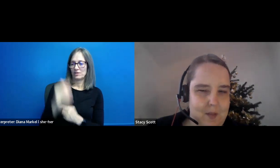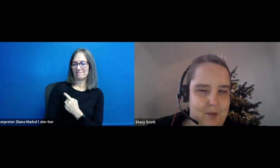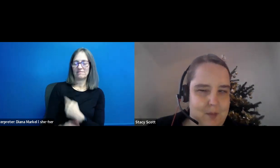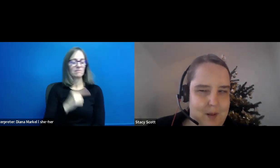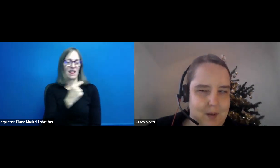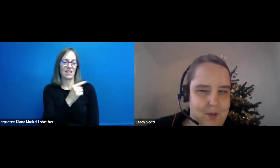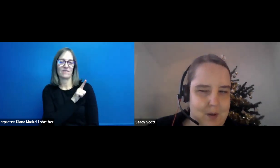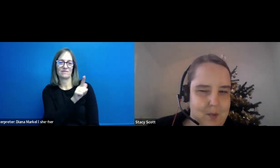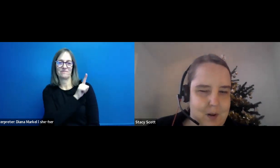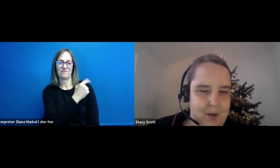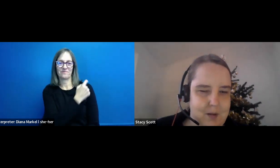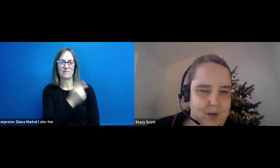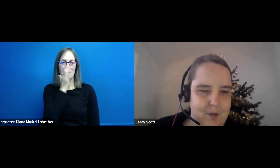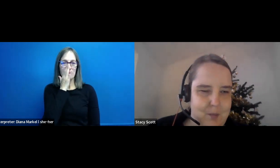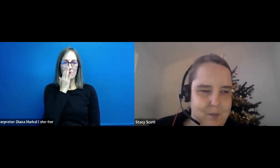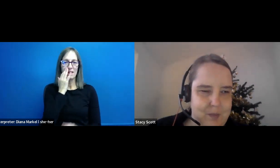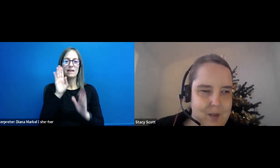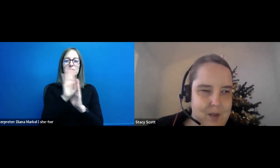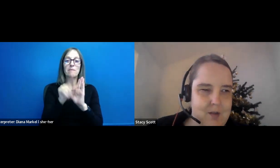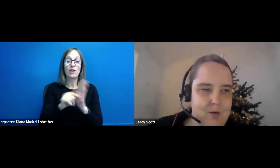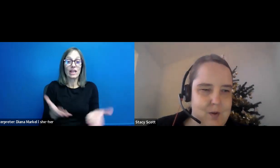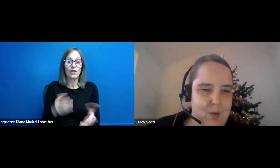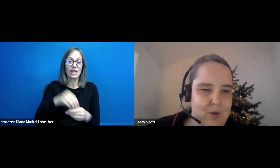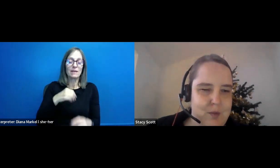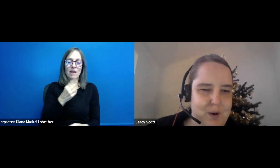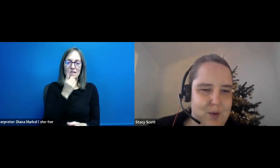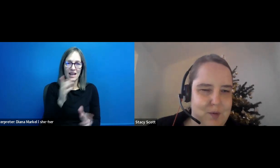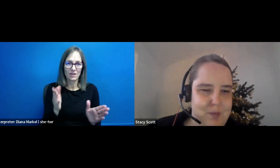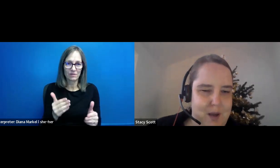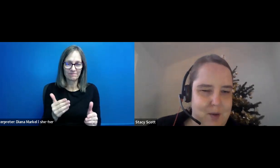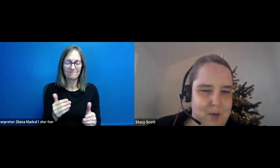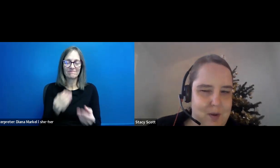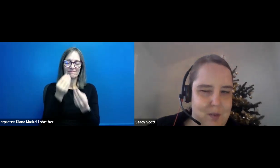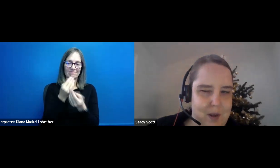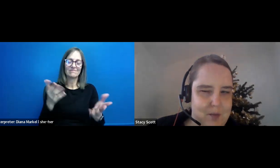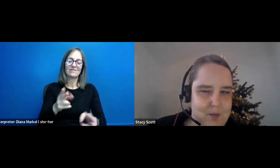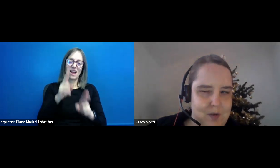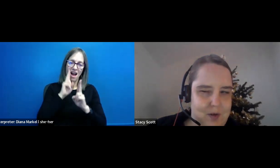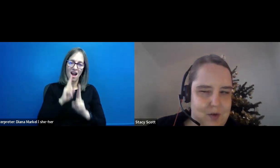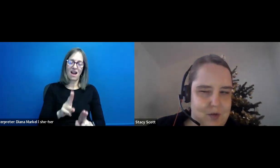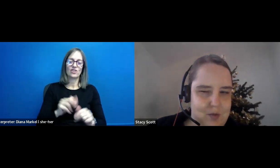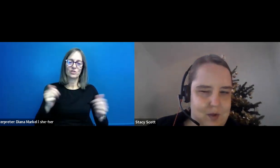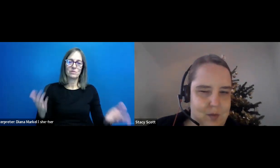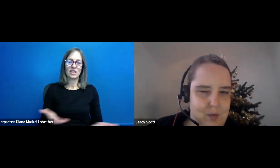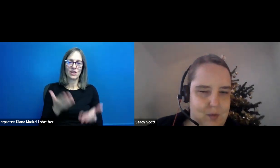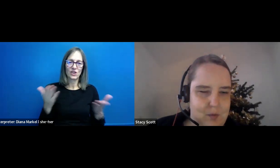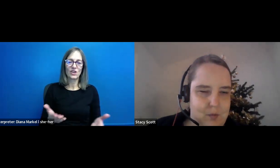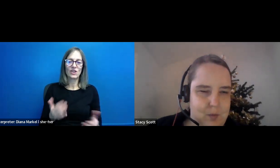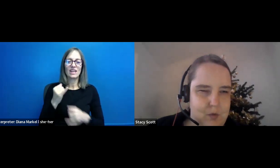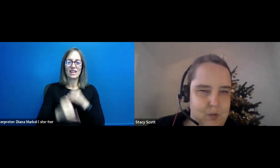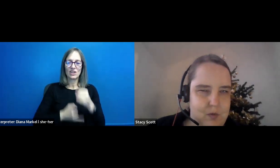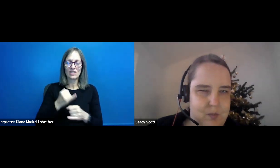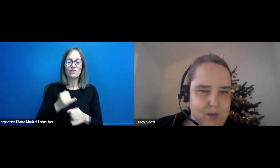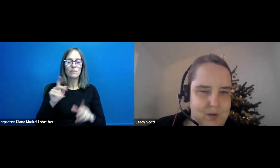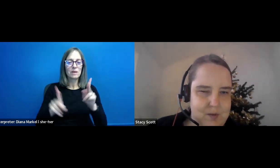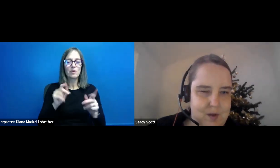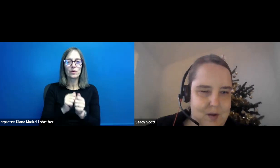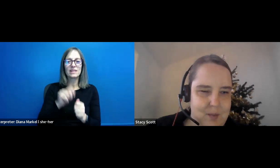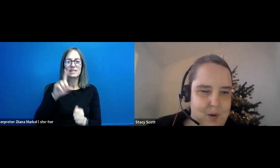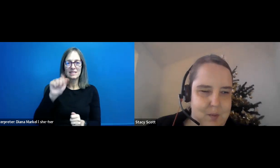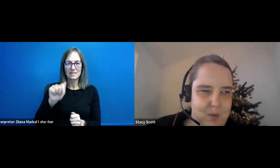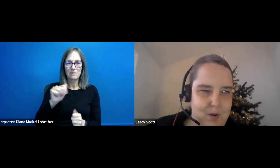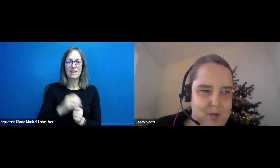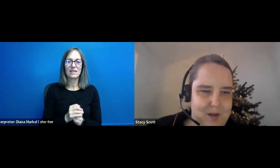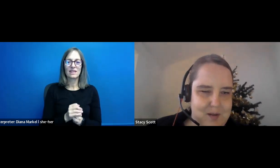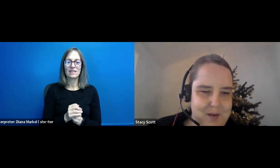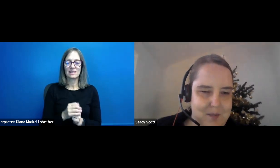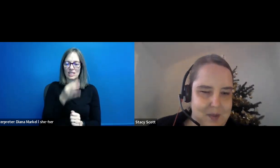Stacy Scott: That's my background in my dining room. It's a real honor to be part of this panel on behalf of International Day for Persons with Disabilities coming up on Saturday.